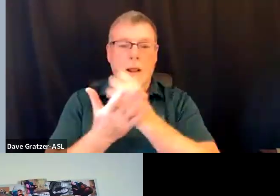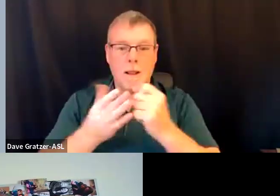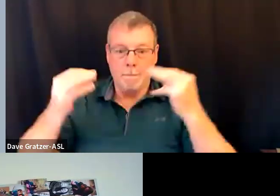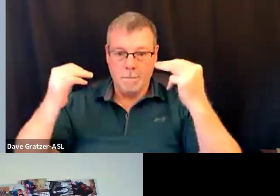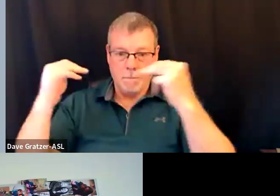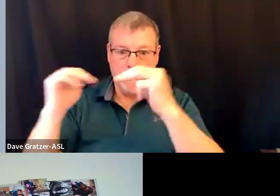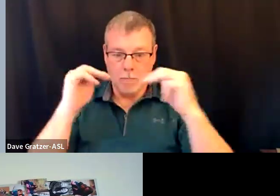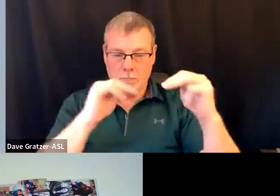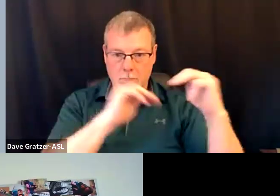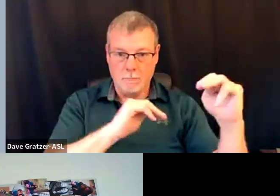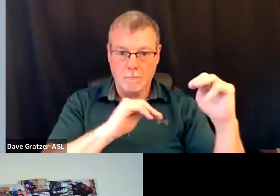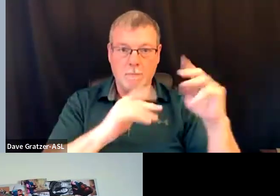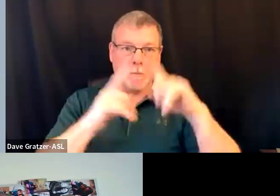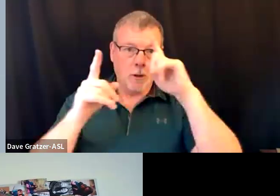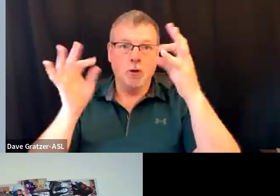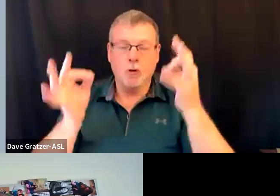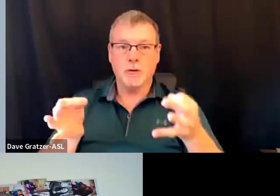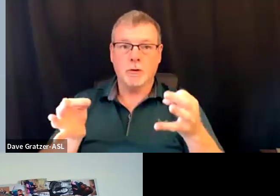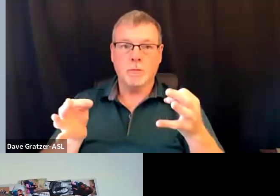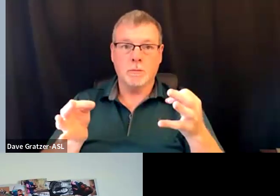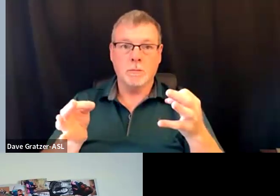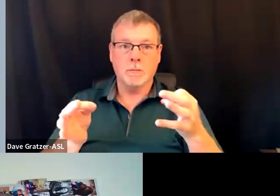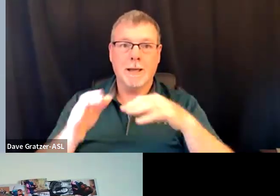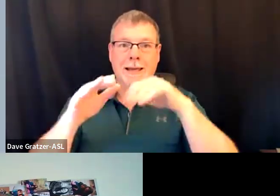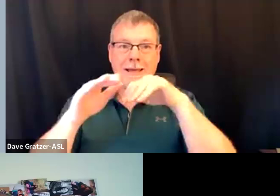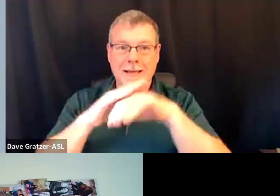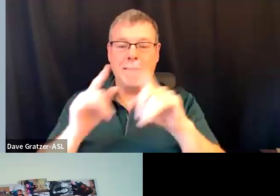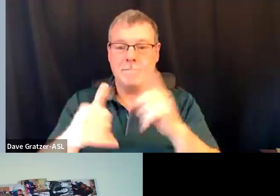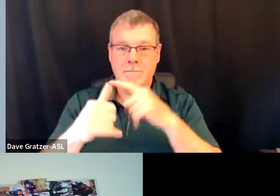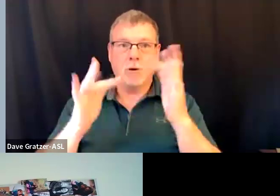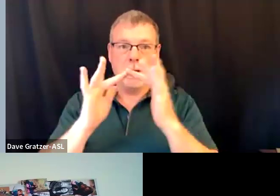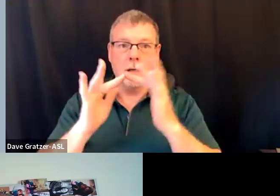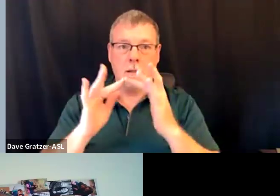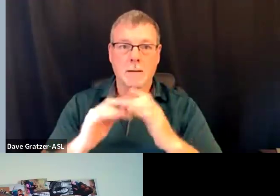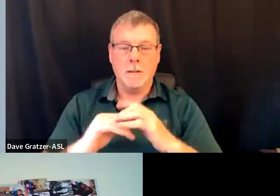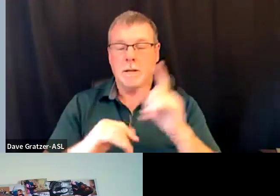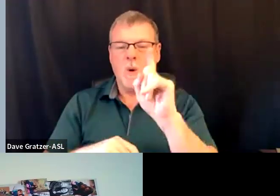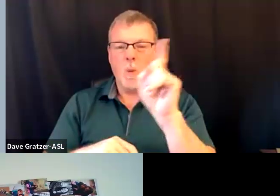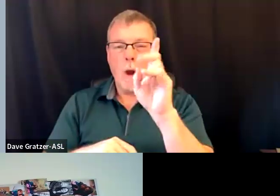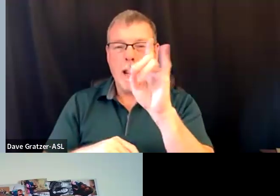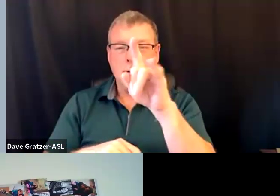to determine which project the client entered into at first contact." And it is the "Where did you stay last night?" Because all of this information